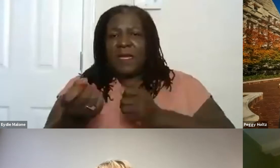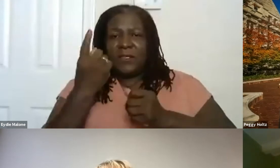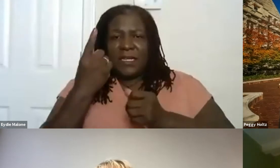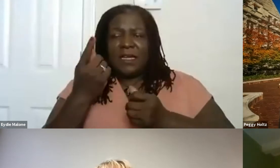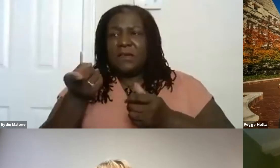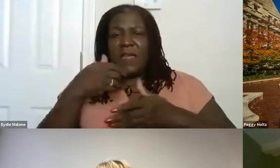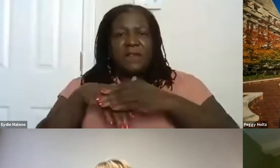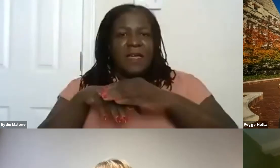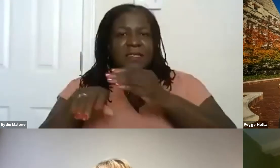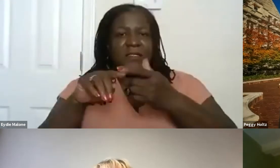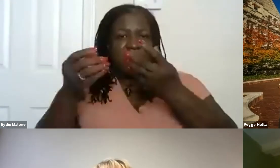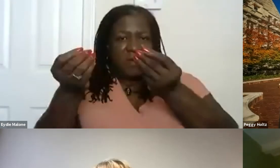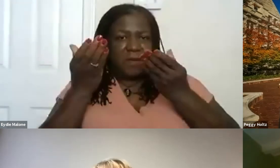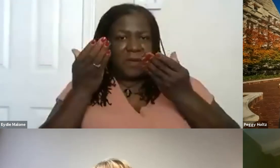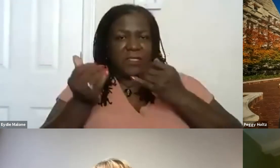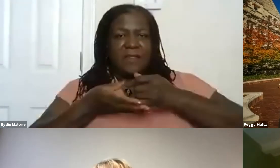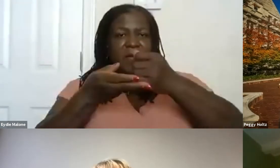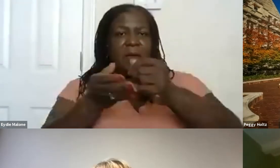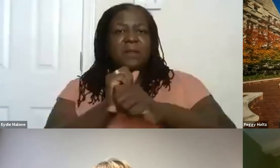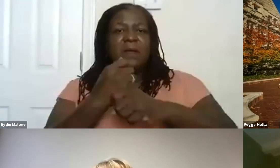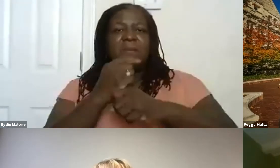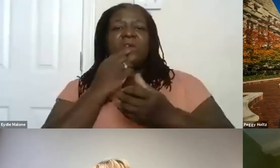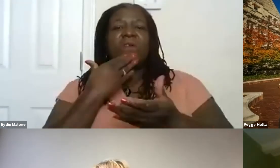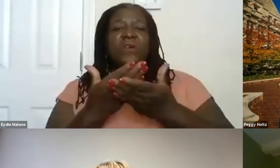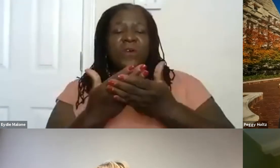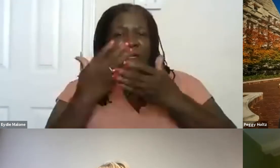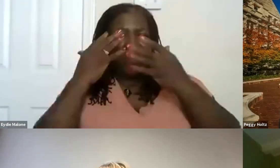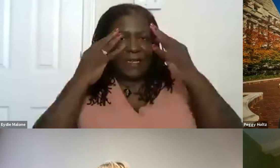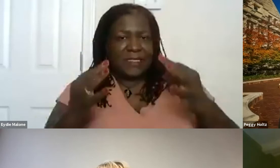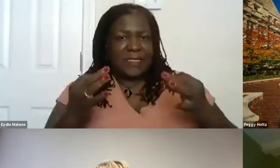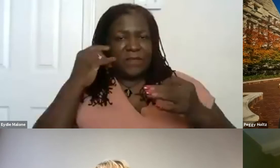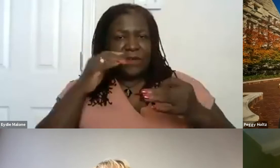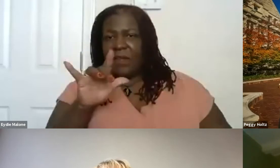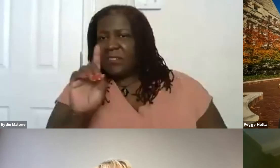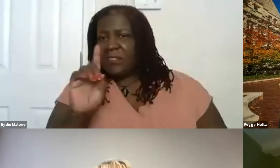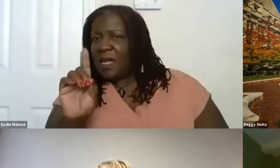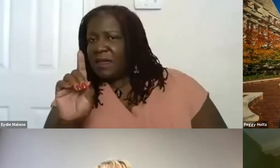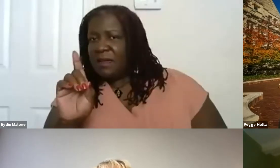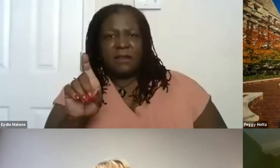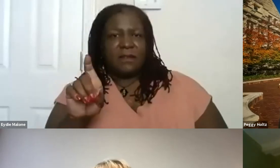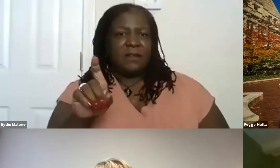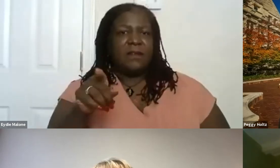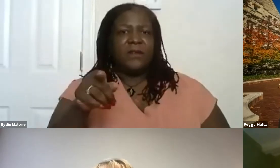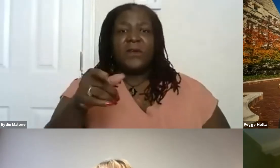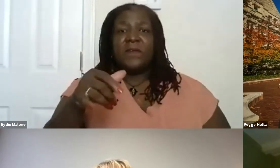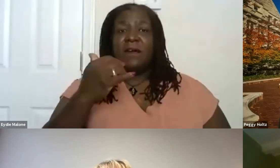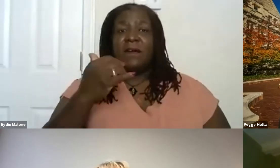that will help them make a good decision for their child. Do they have a primary care physician